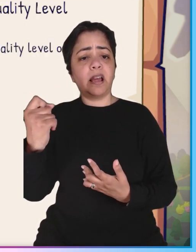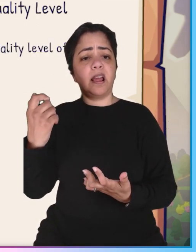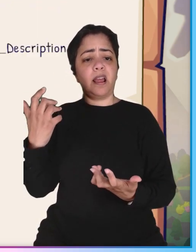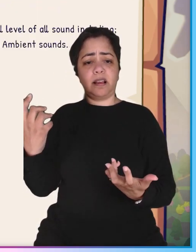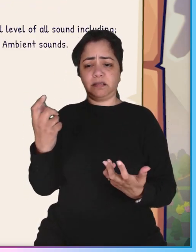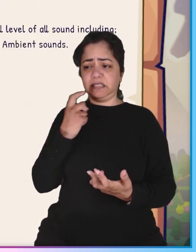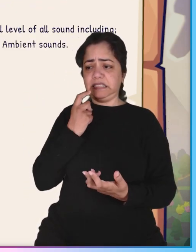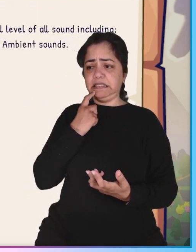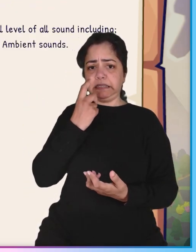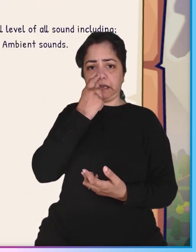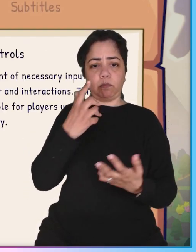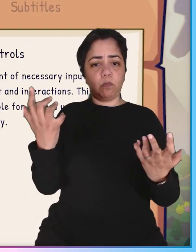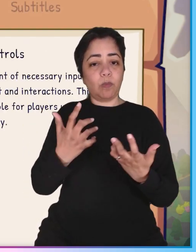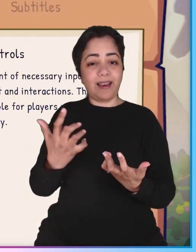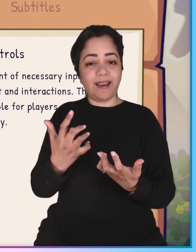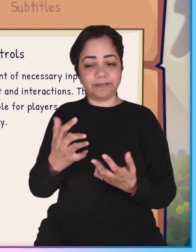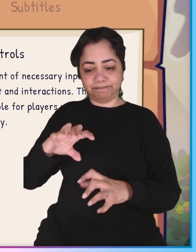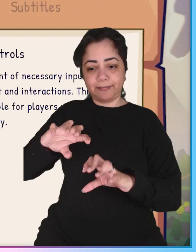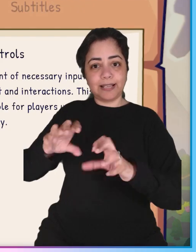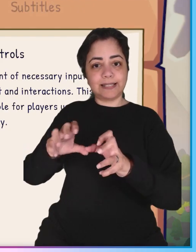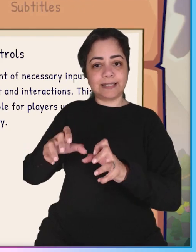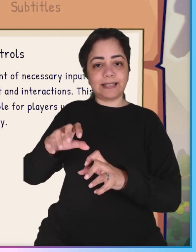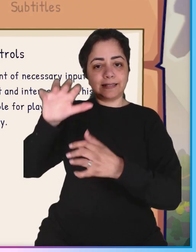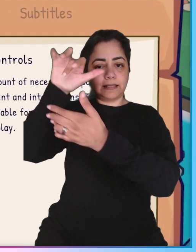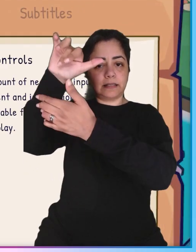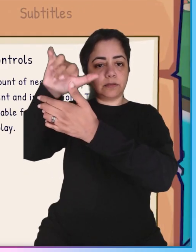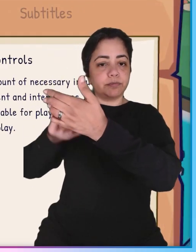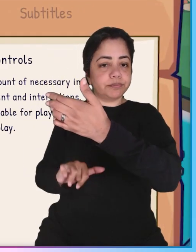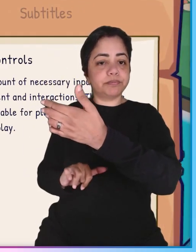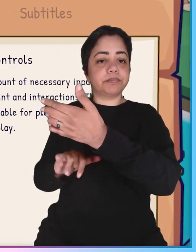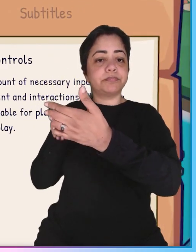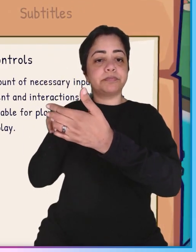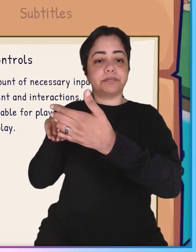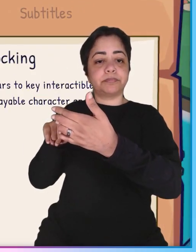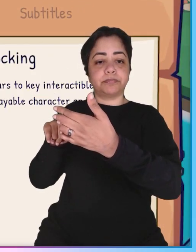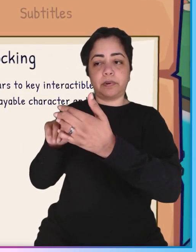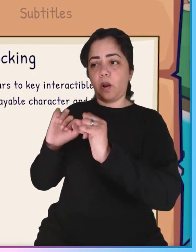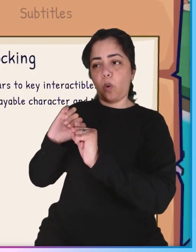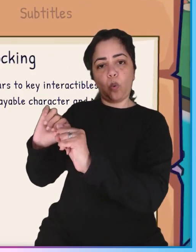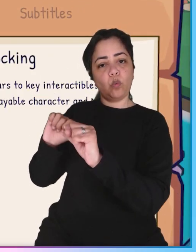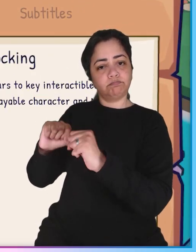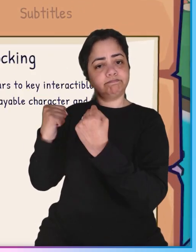Currently we have around ten settings planned for release, with two in the development phase right now.